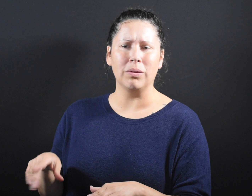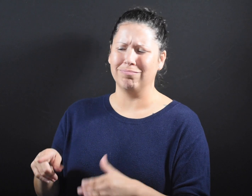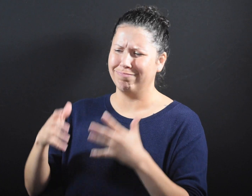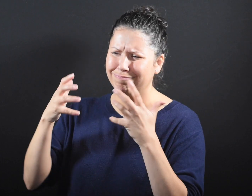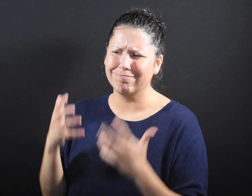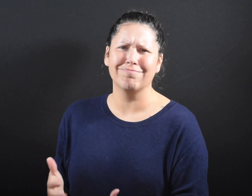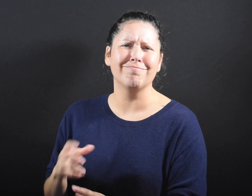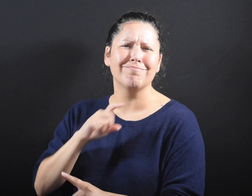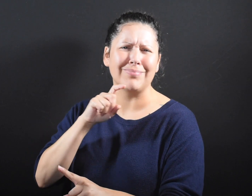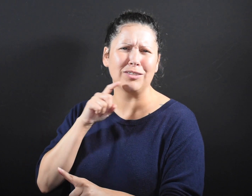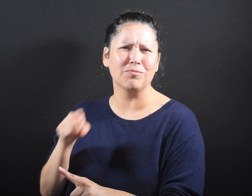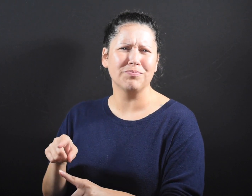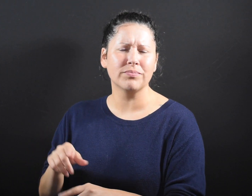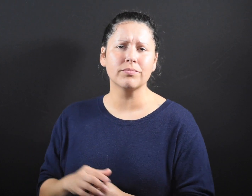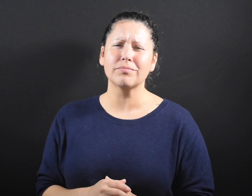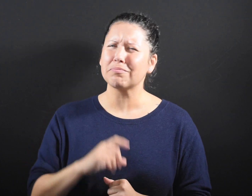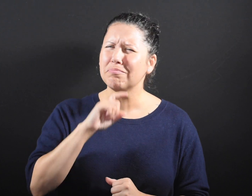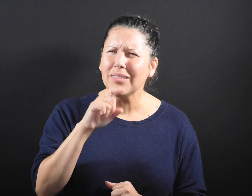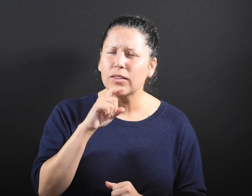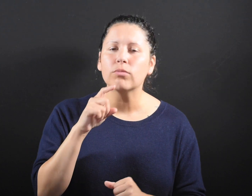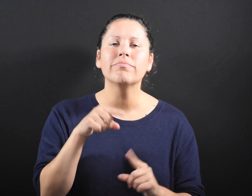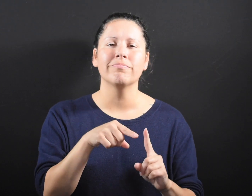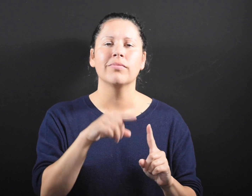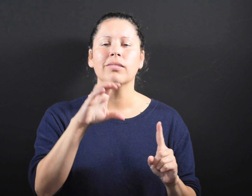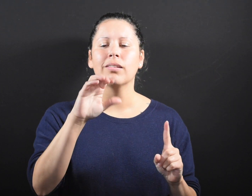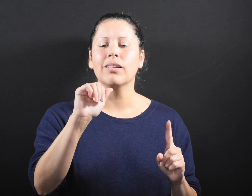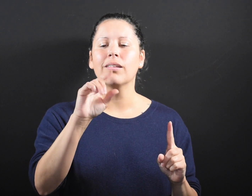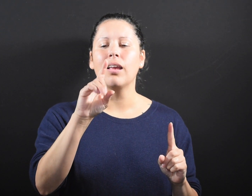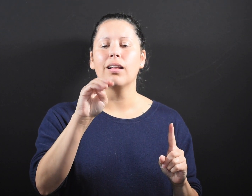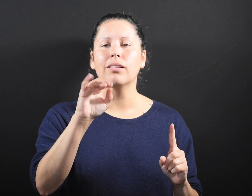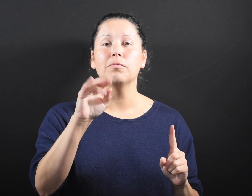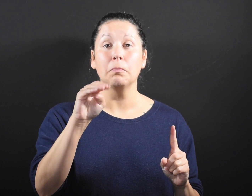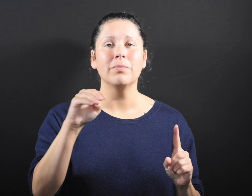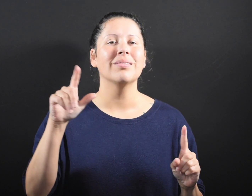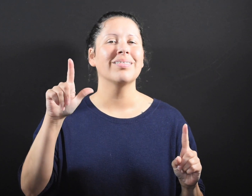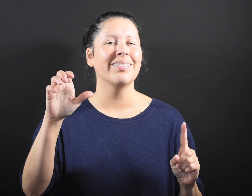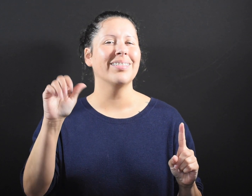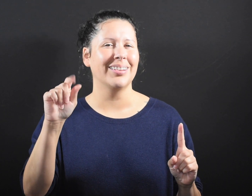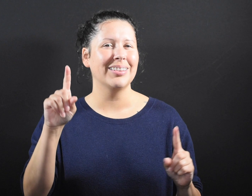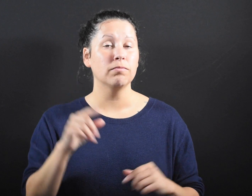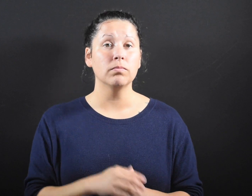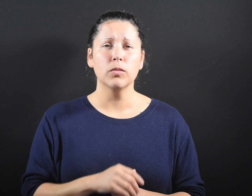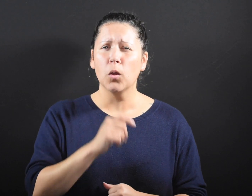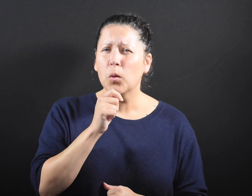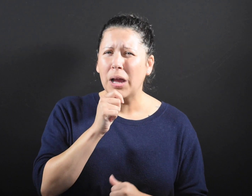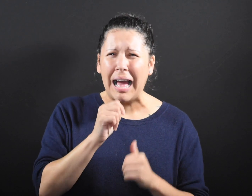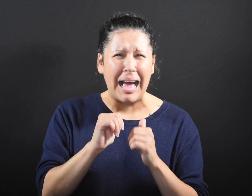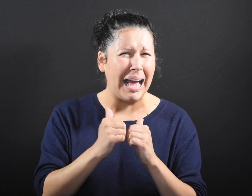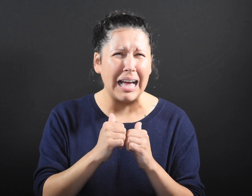● Don't smoke or vape. Secondhand and thirdhand smoke from both regular and e- cigarettes,